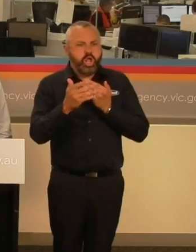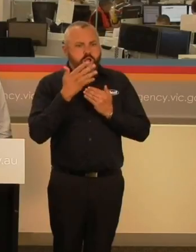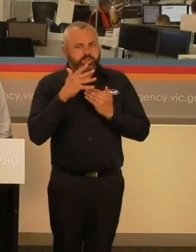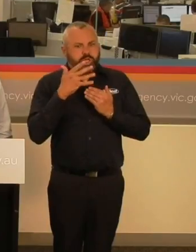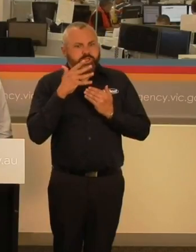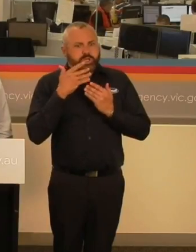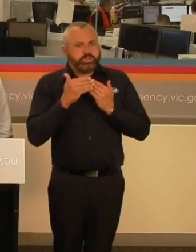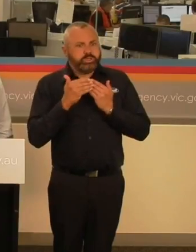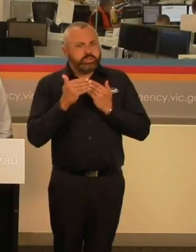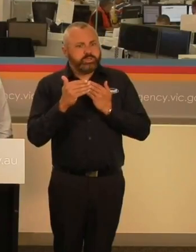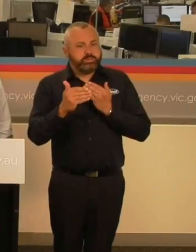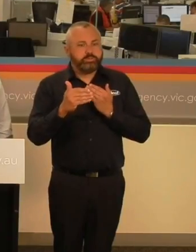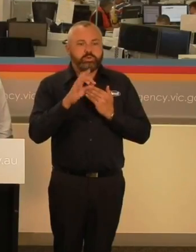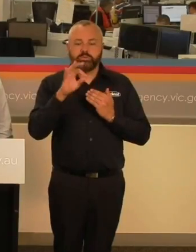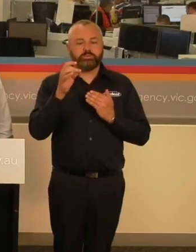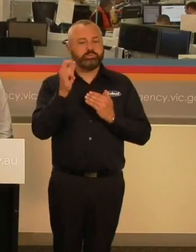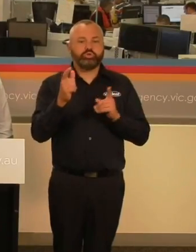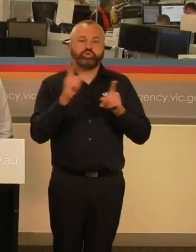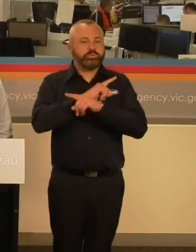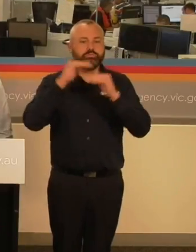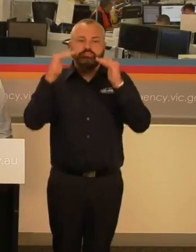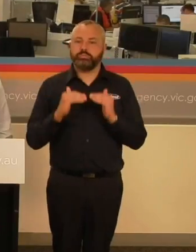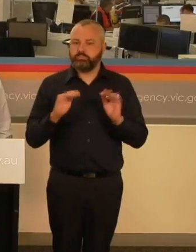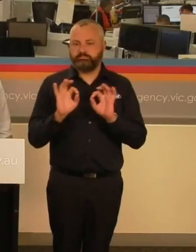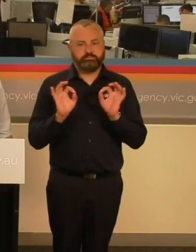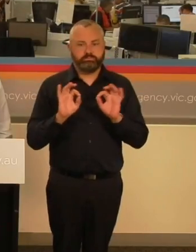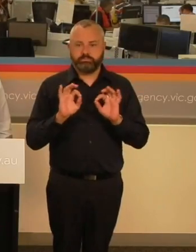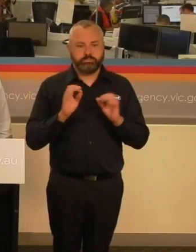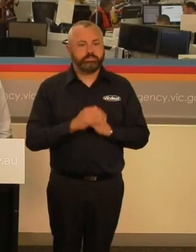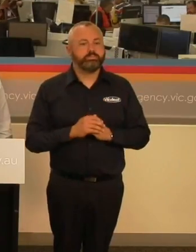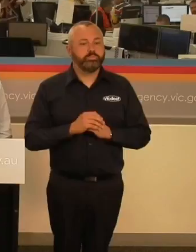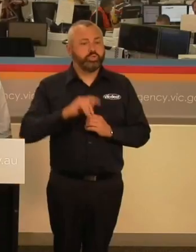Victoria so it's hot in Melbourne today tomorrow we're actually putting the